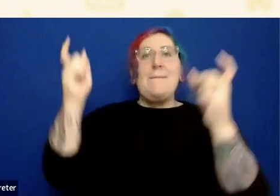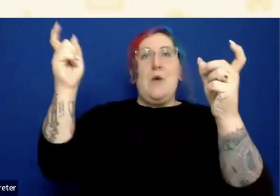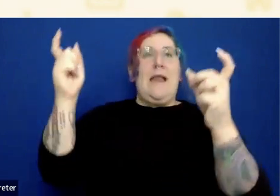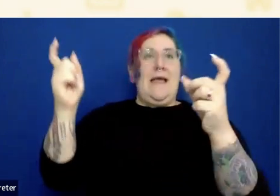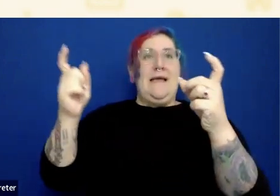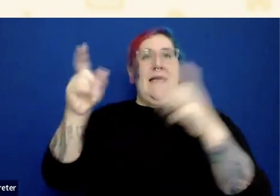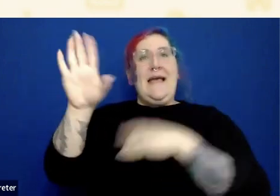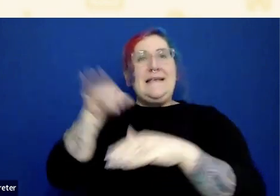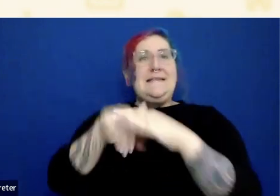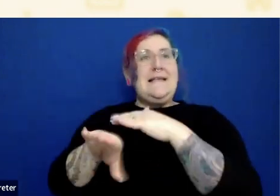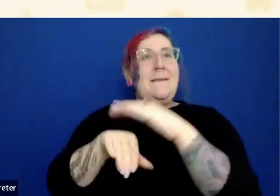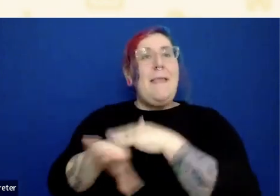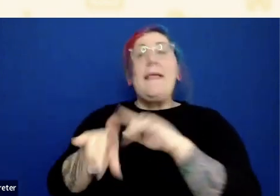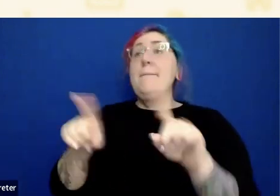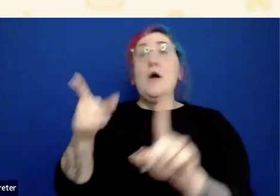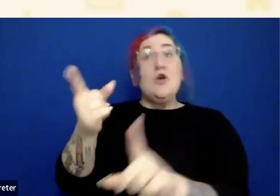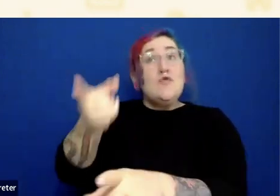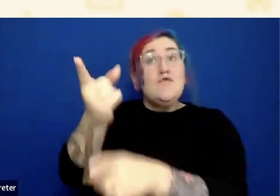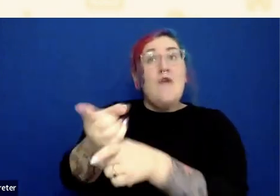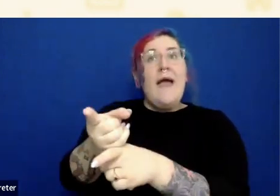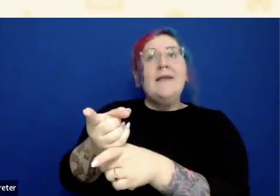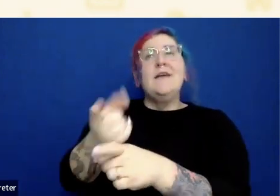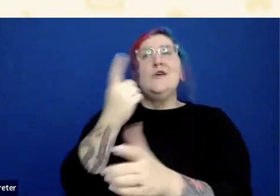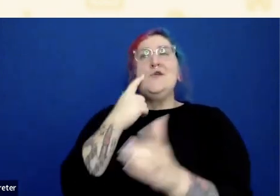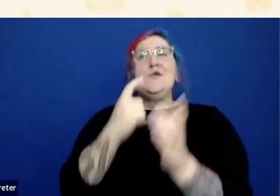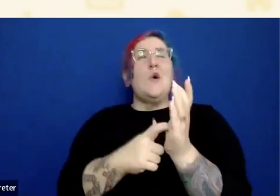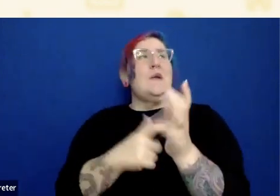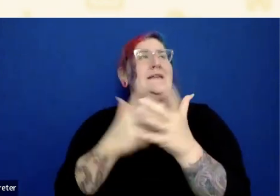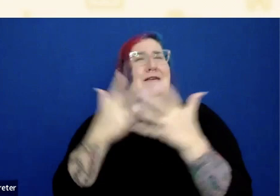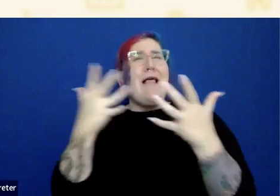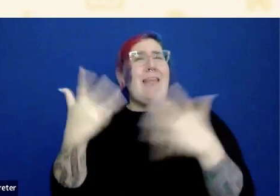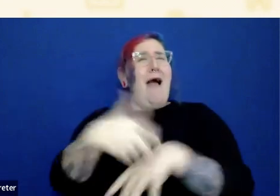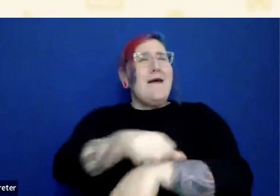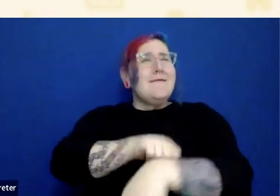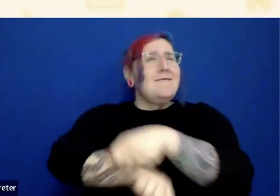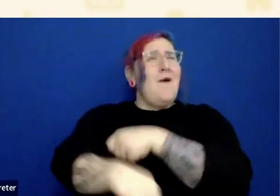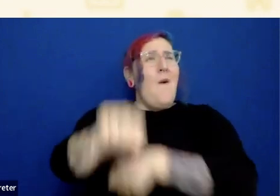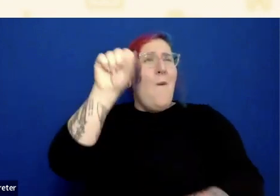But you're not wrong in observing that there's a lot of work in putting it on. That is very true.